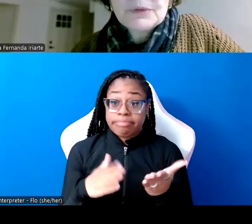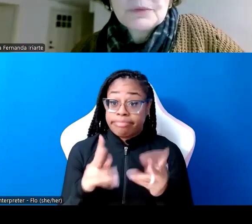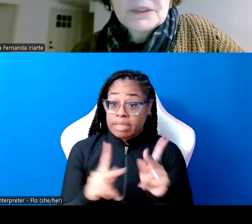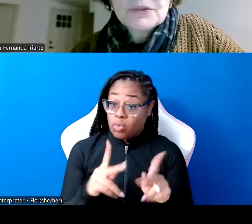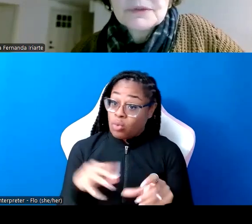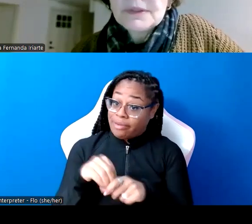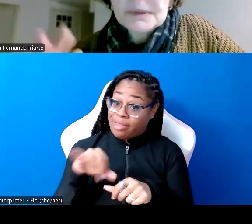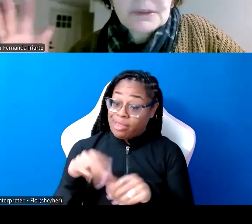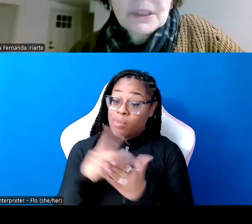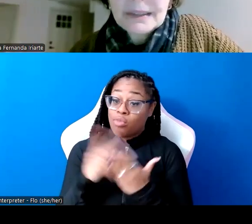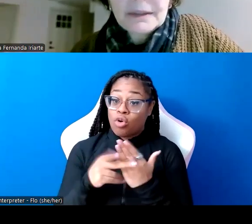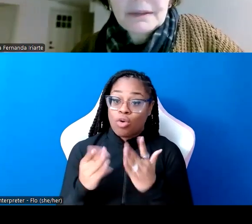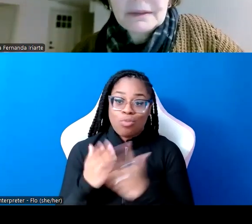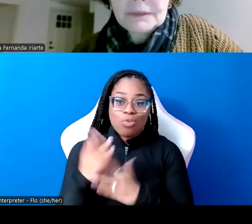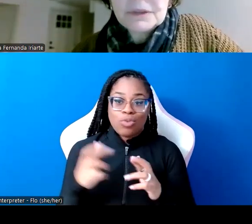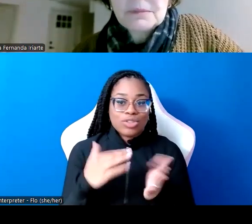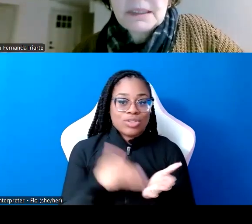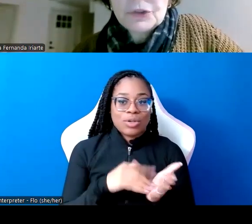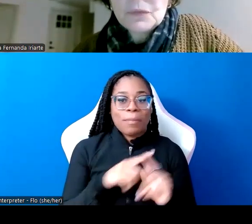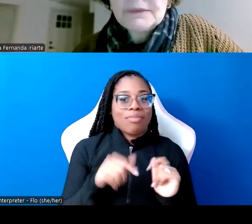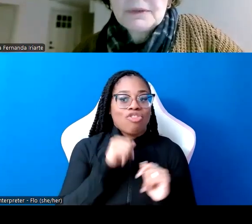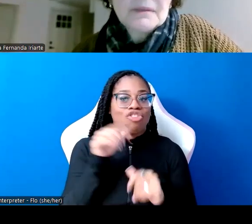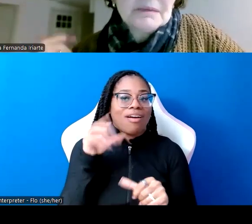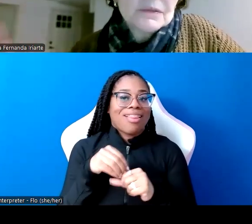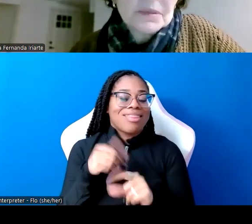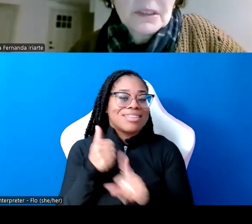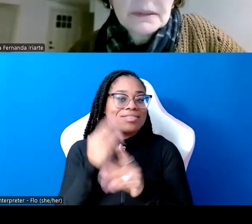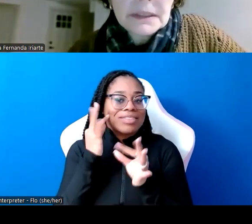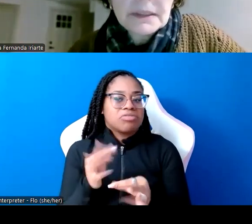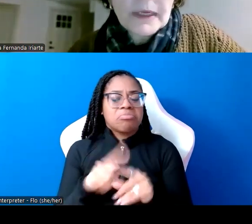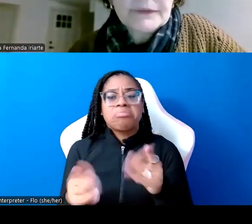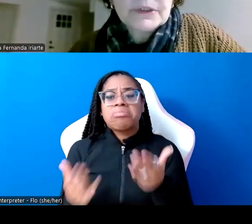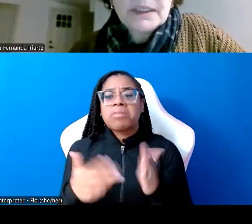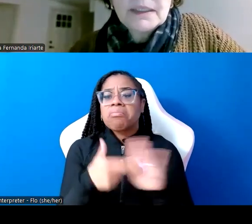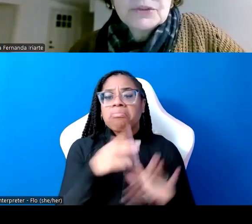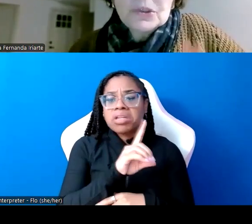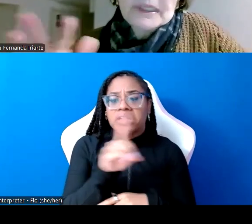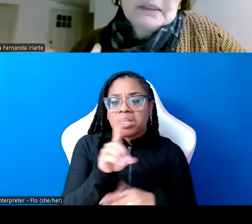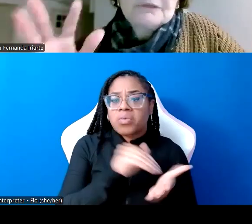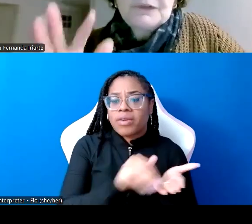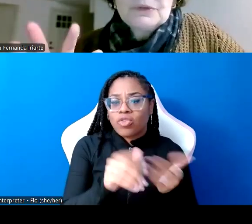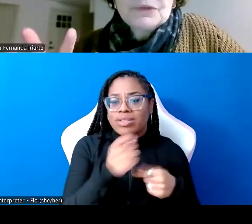through the regional center, but they're not on the Self-Determination waiver. They may still be on the DD waiver. So don't get confused.